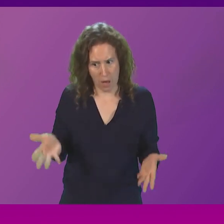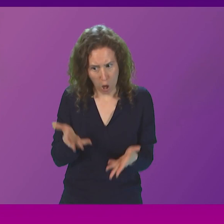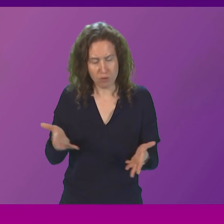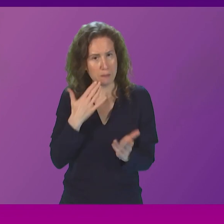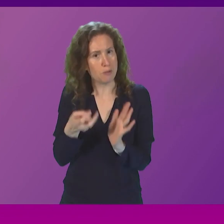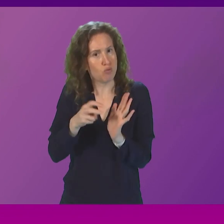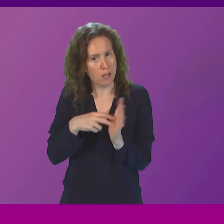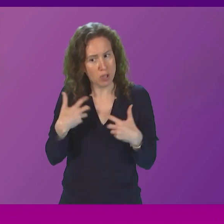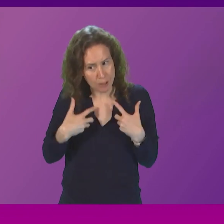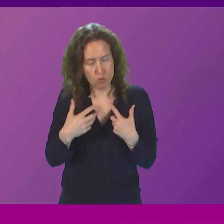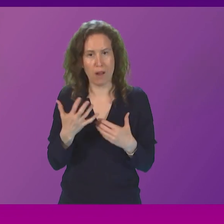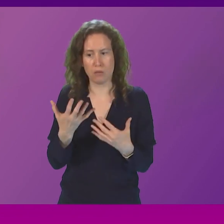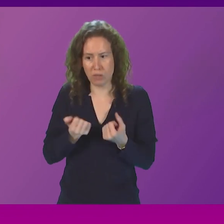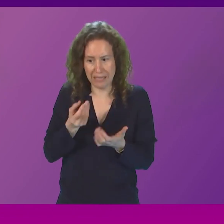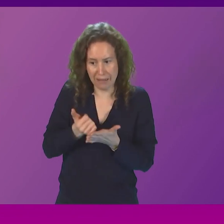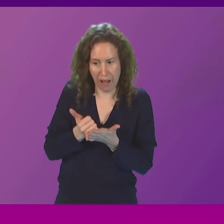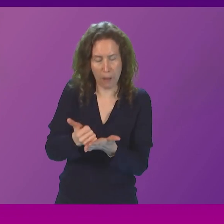an interest.